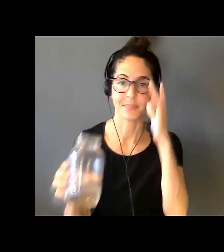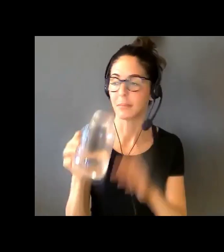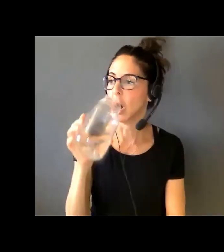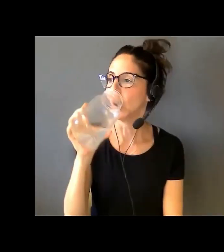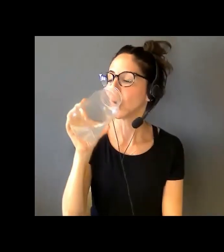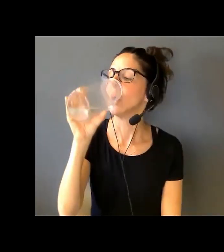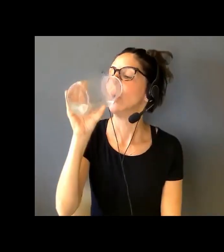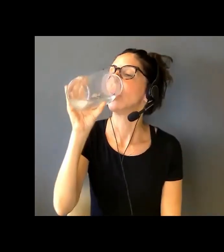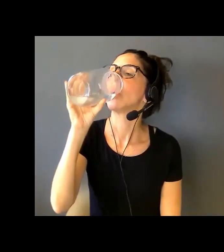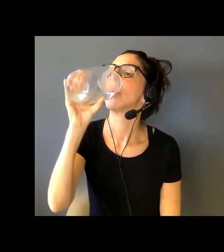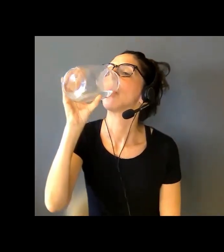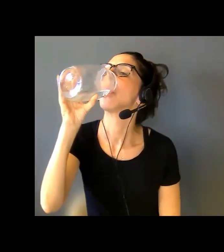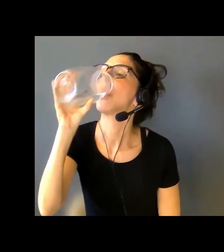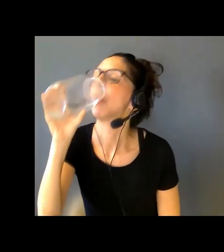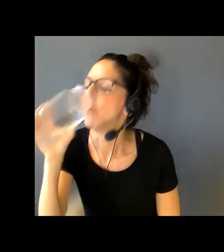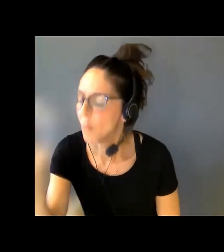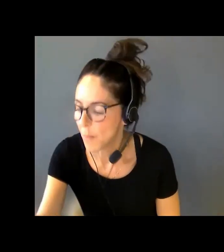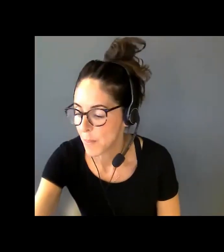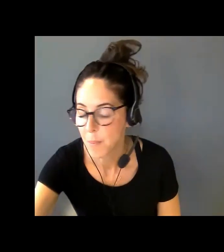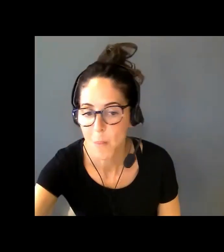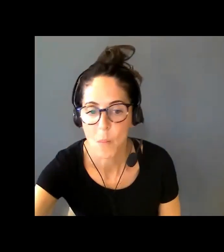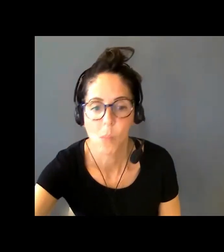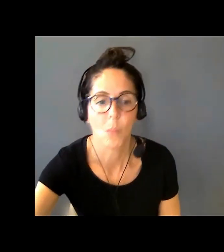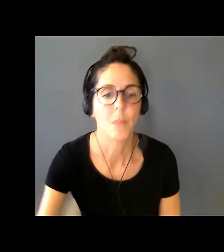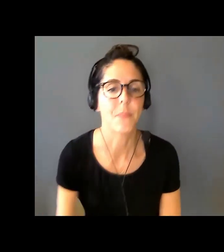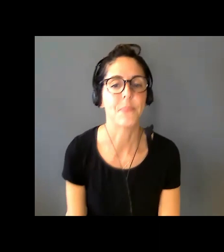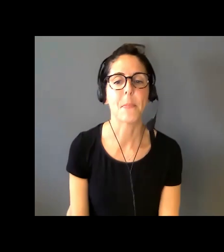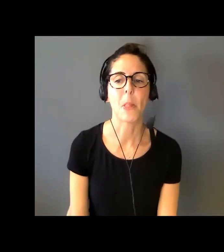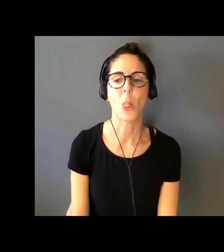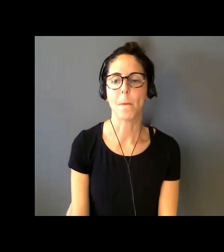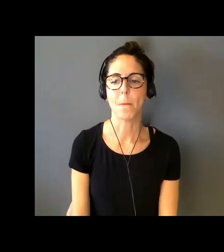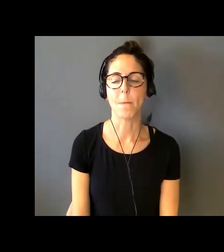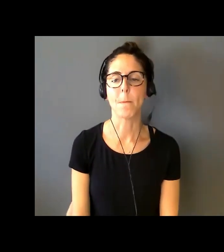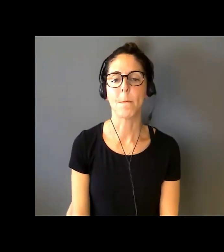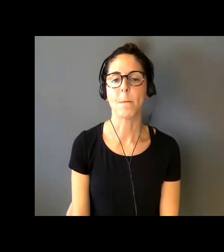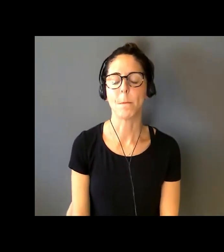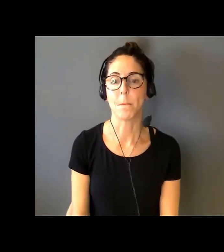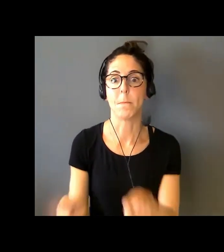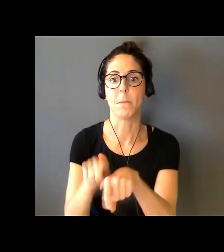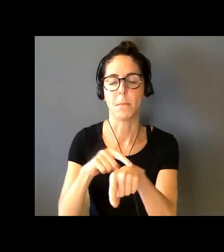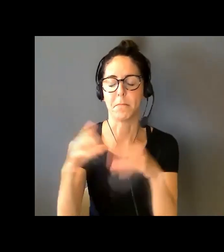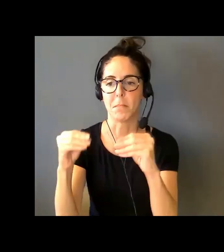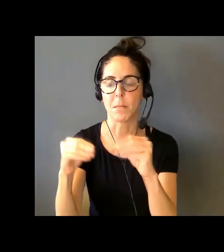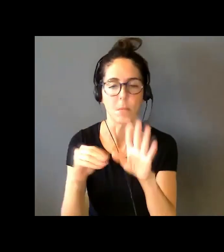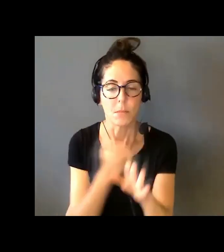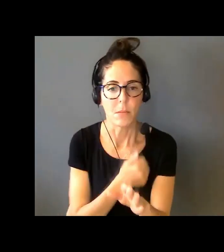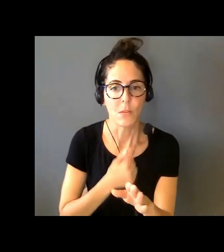Hi. Oh, sorry. >> DR. JEN RINALDI: I saw, sorry, I saw Pierre’s hand first. Do you want to wait? >> DR. PIERRE COTE: You can start